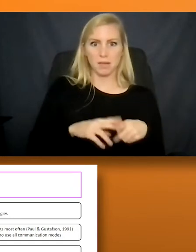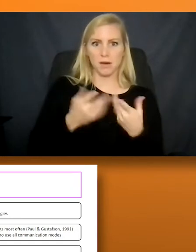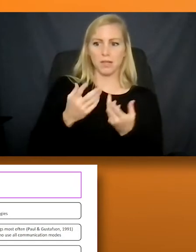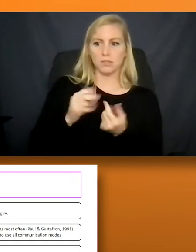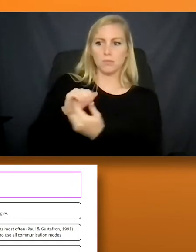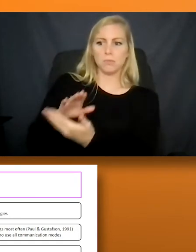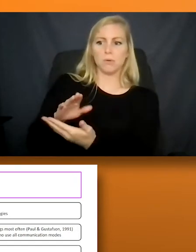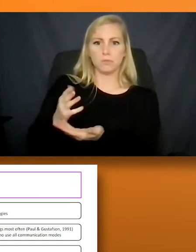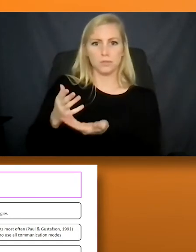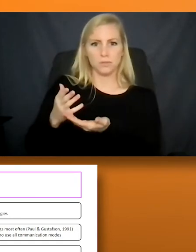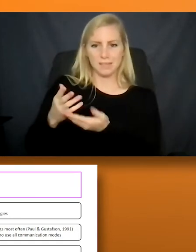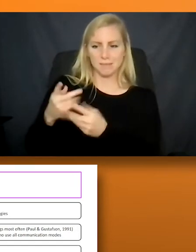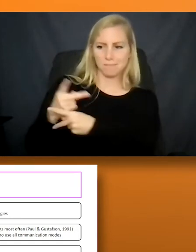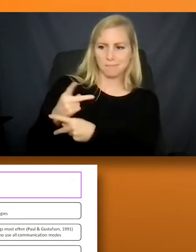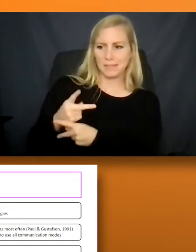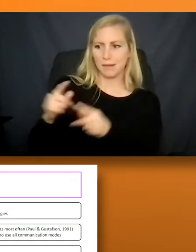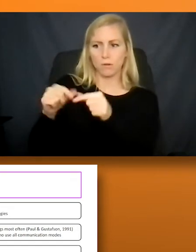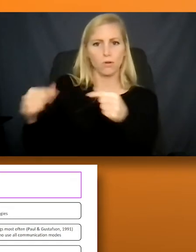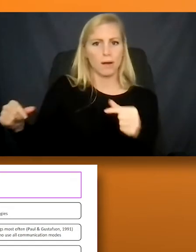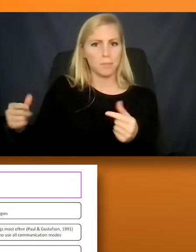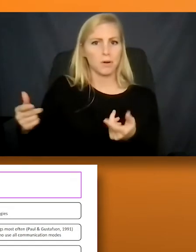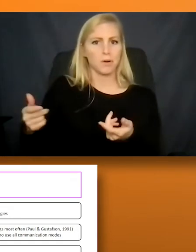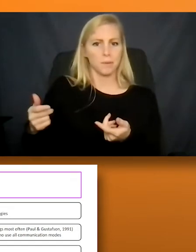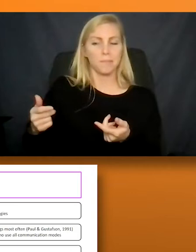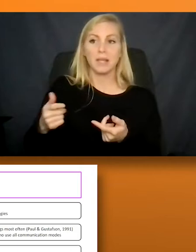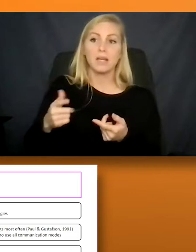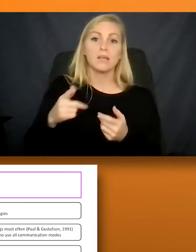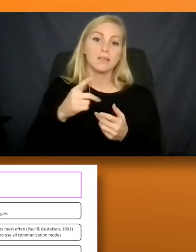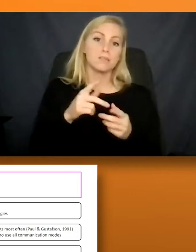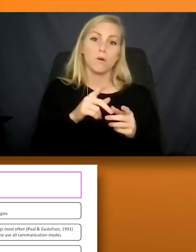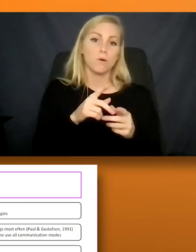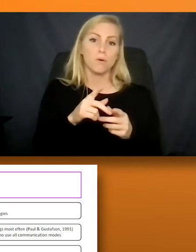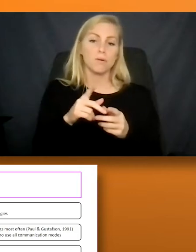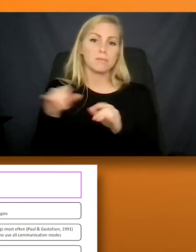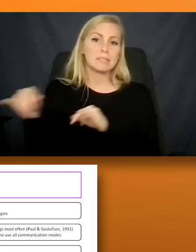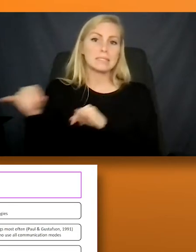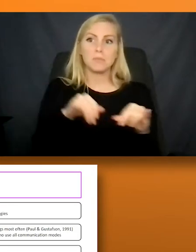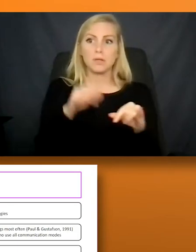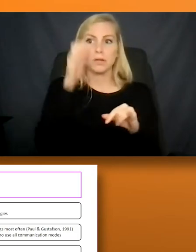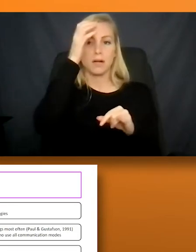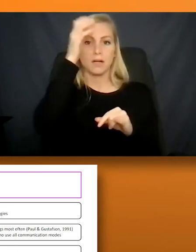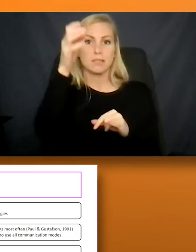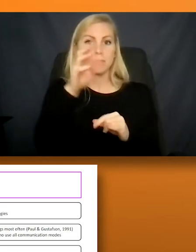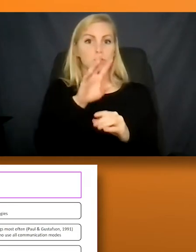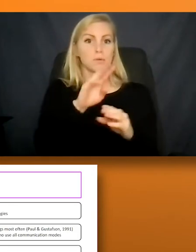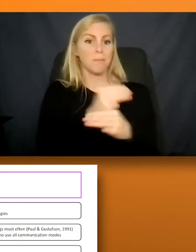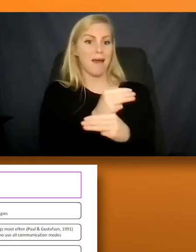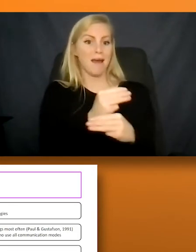So a lot of our tests like we've talked about, you know, the struggle with math can be the math language piece of it.